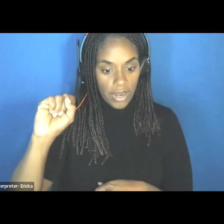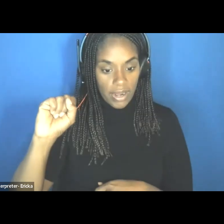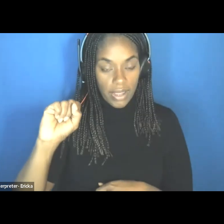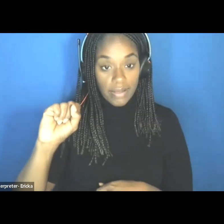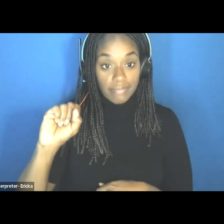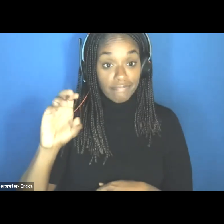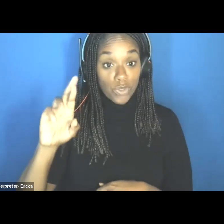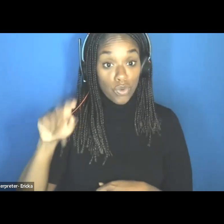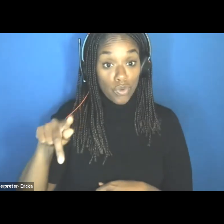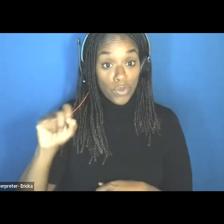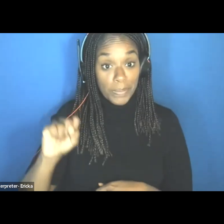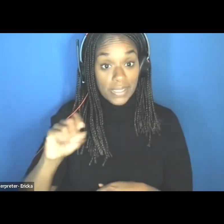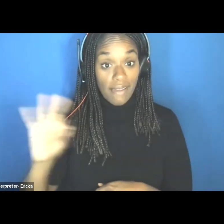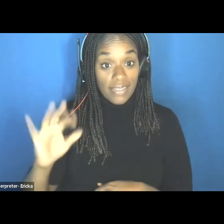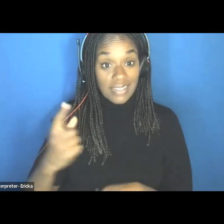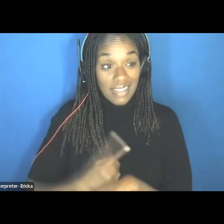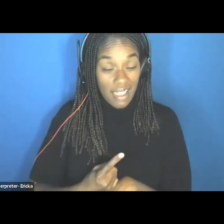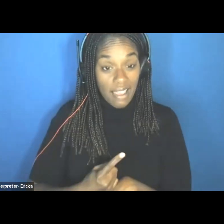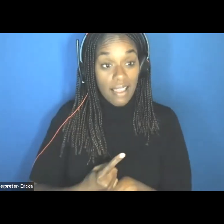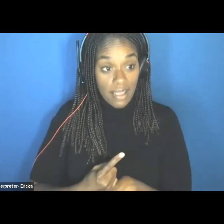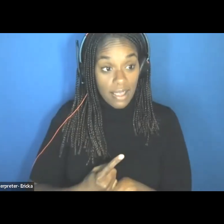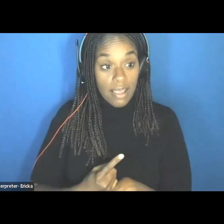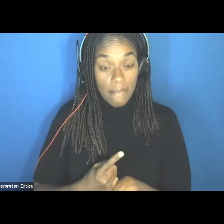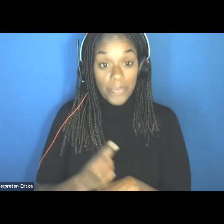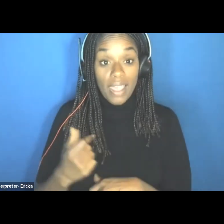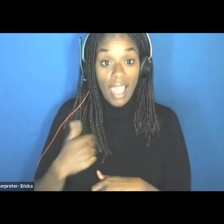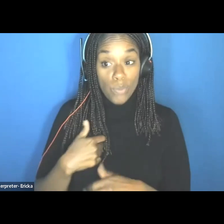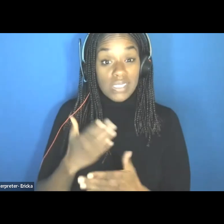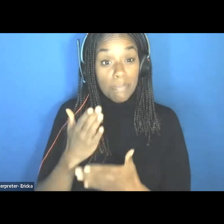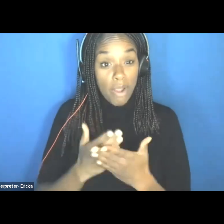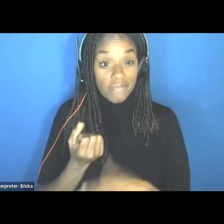I was lucky to have gotten involved with some of the revolutionary CRIPs of the day.